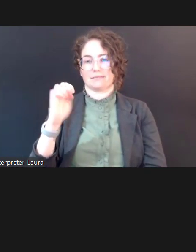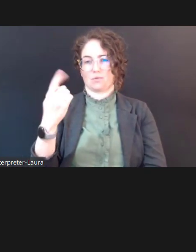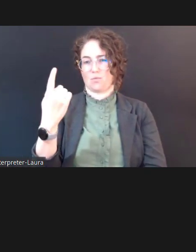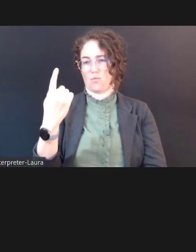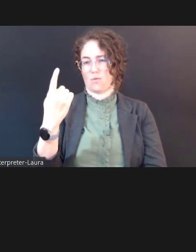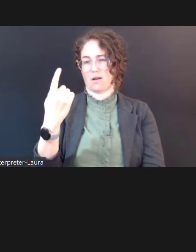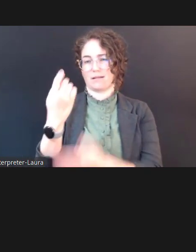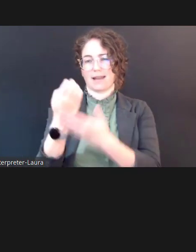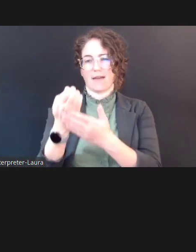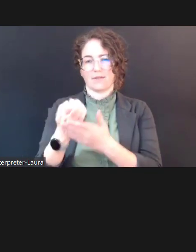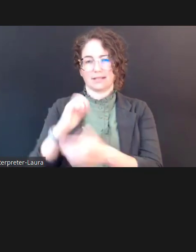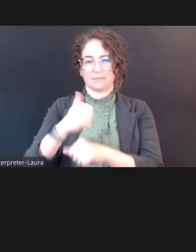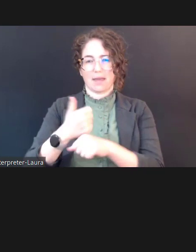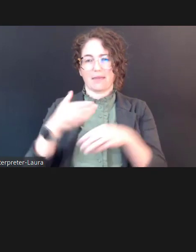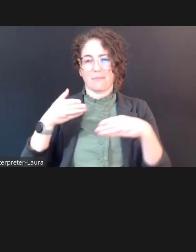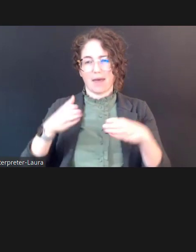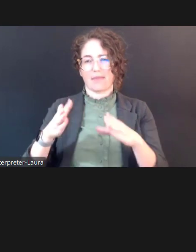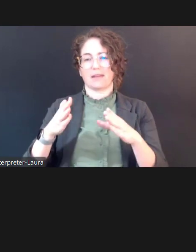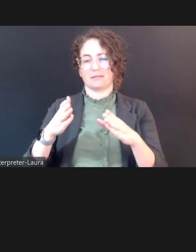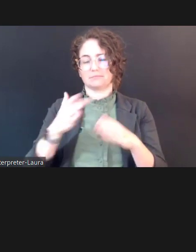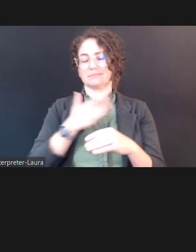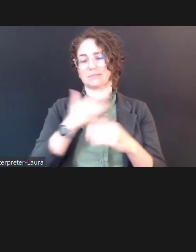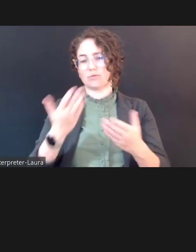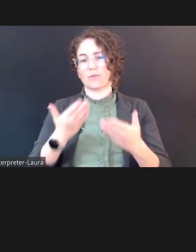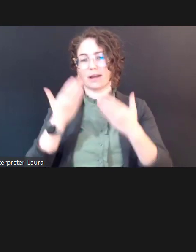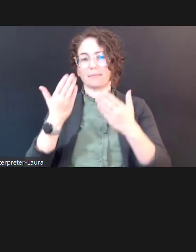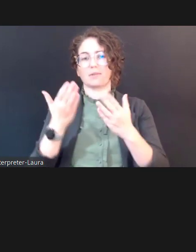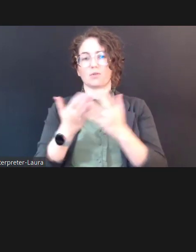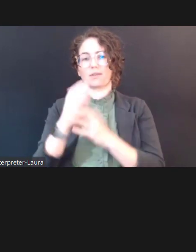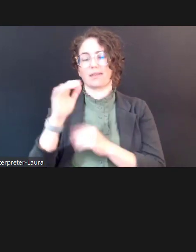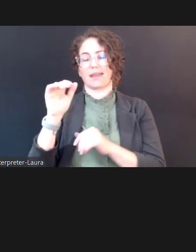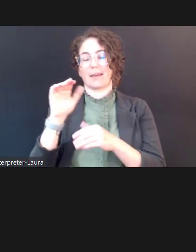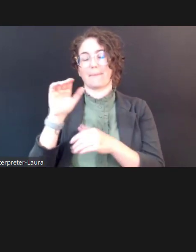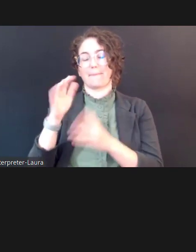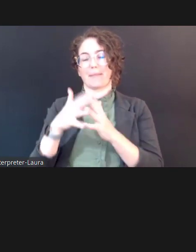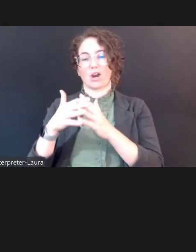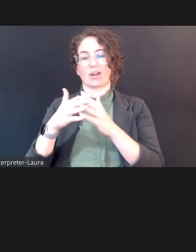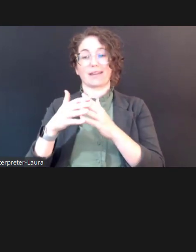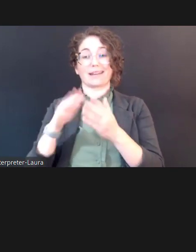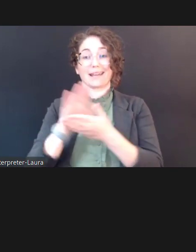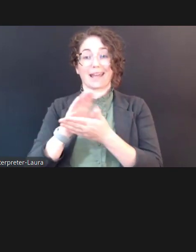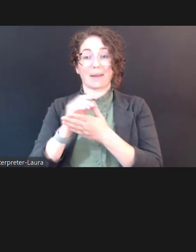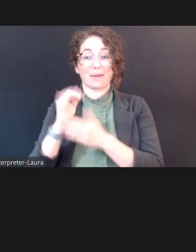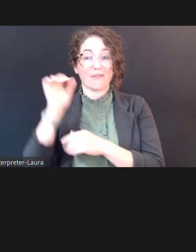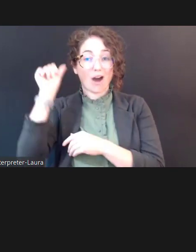that is recommended by the American academy of audiology and the